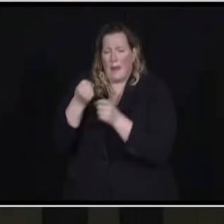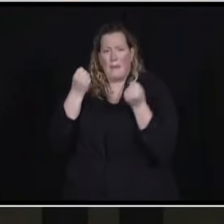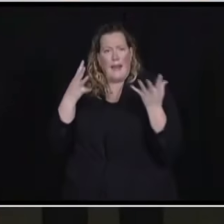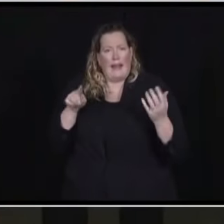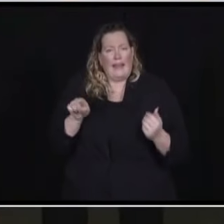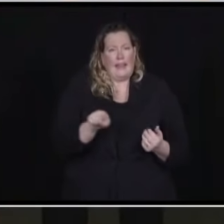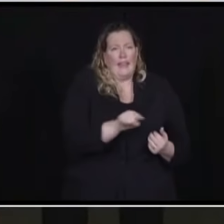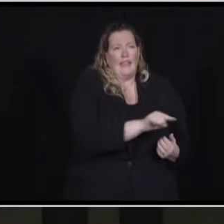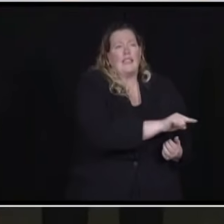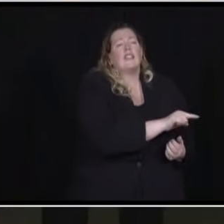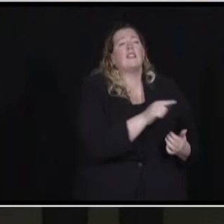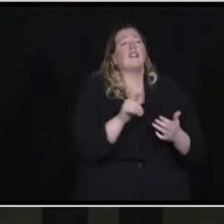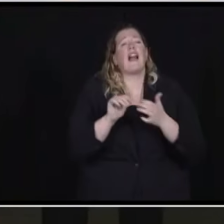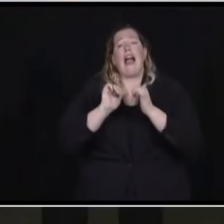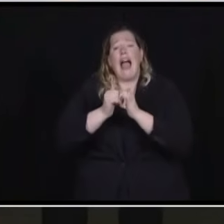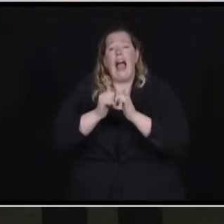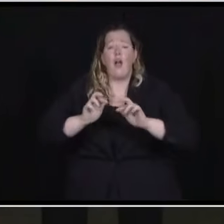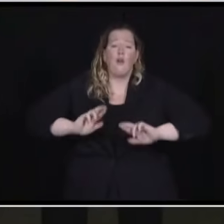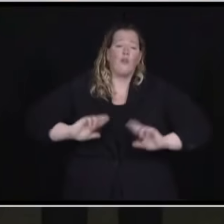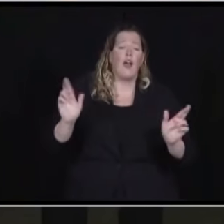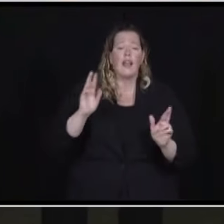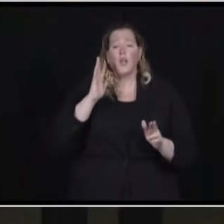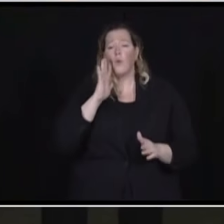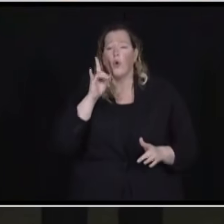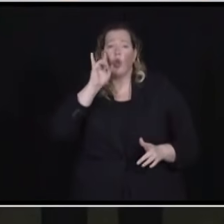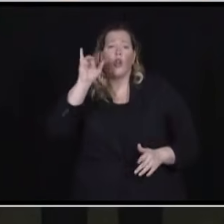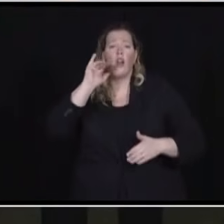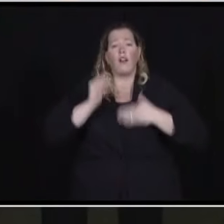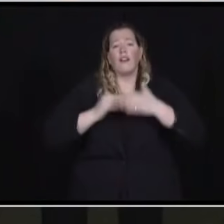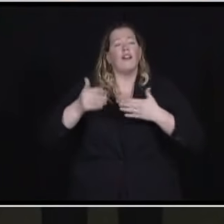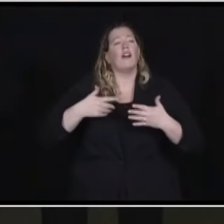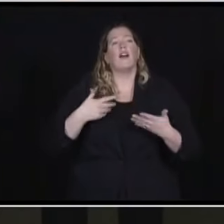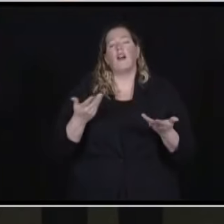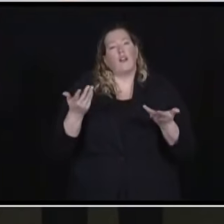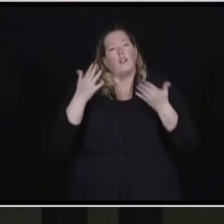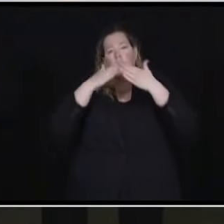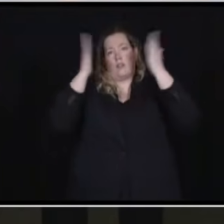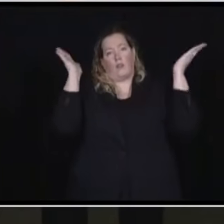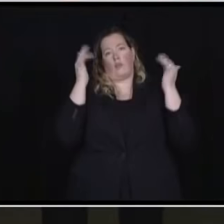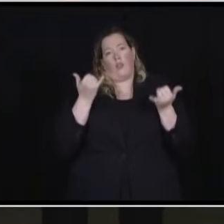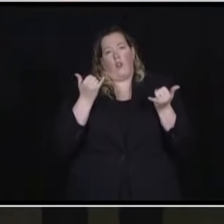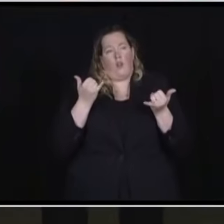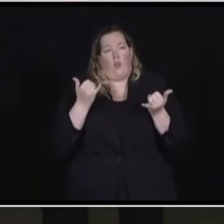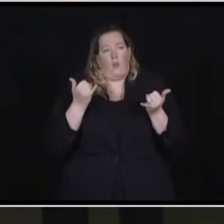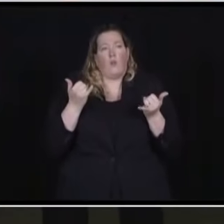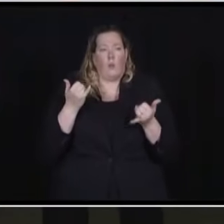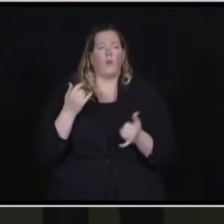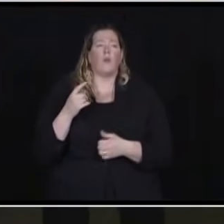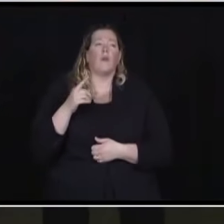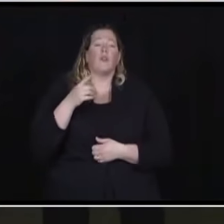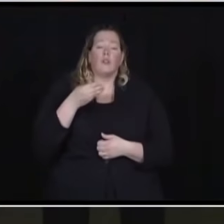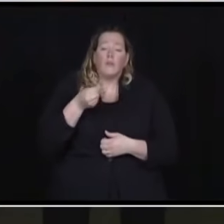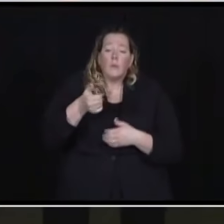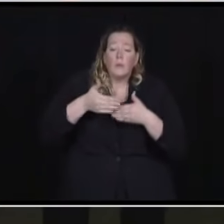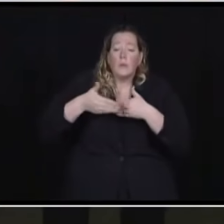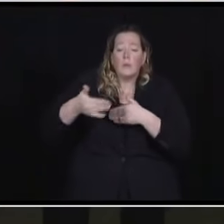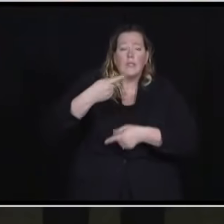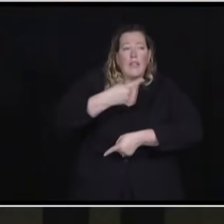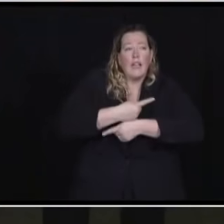routine basis and use numbers there is a lot of good history to build on. Add the opportunity to speak last night with